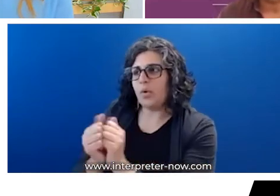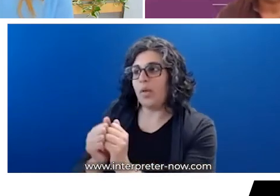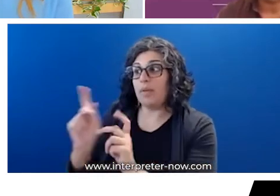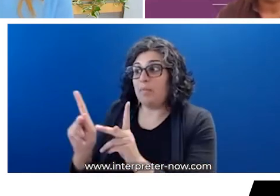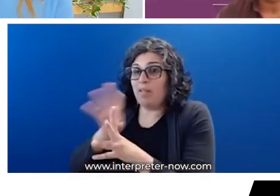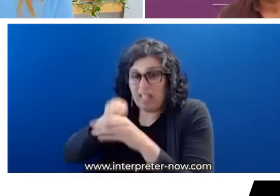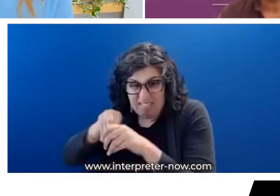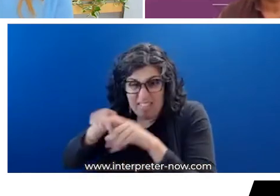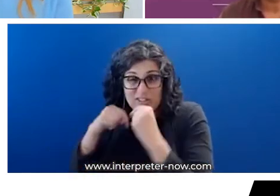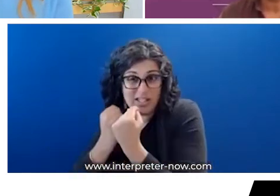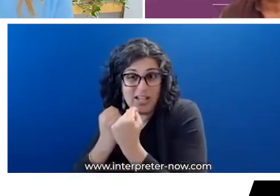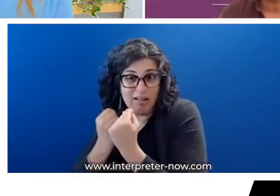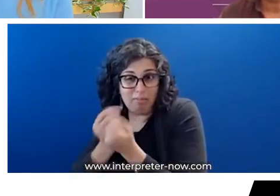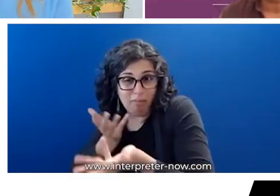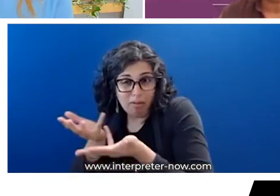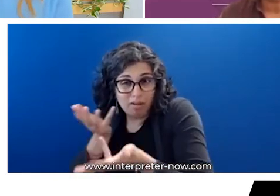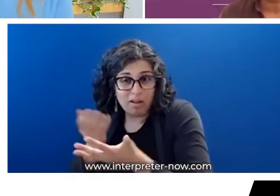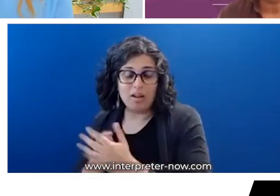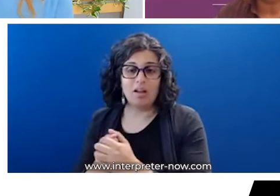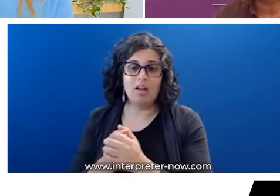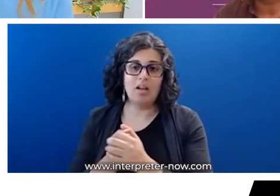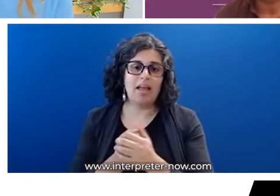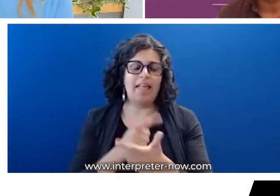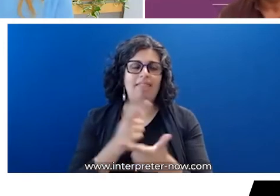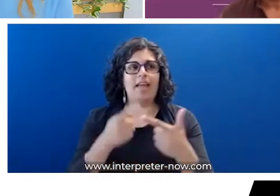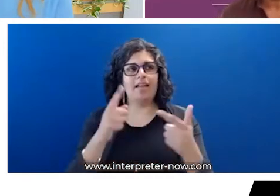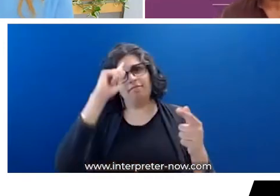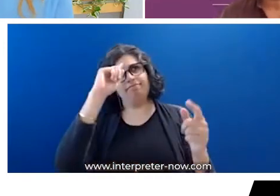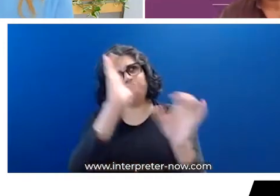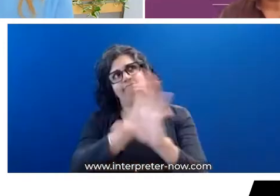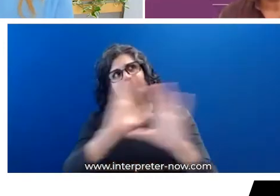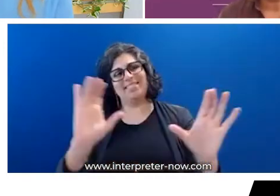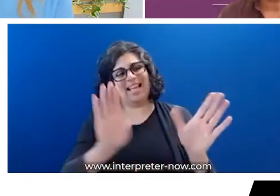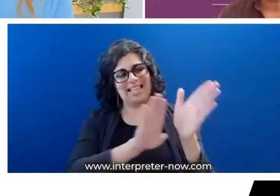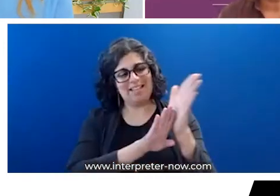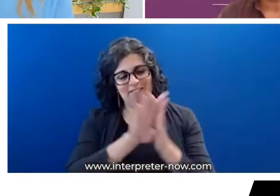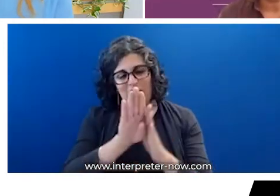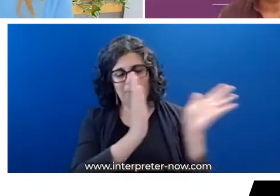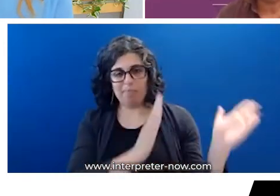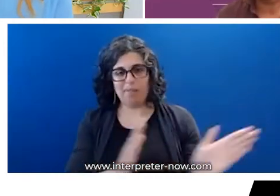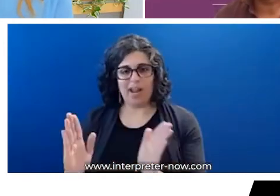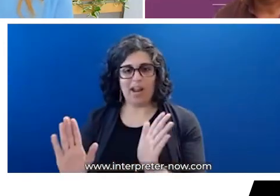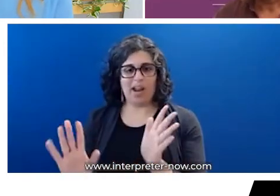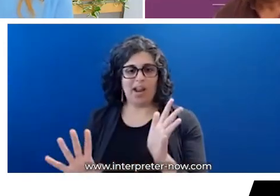And then, you know, try to have a development plan for really strengthening that remote-first mindset.